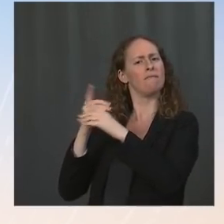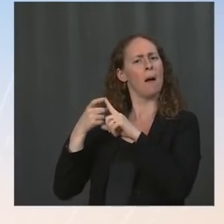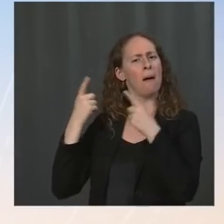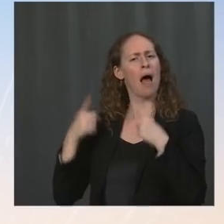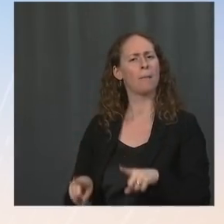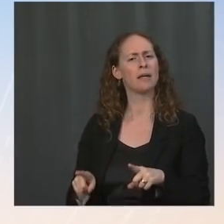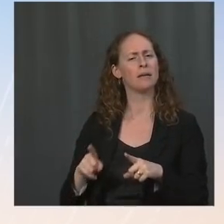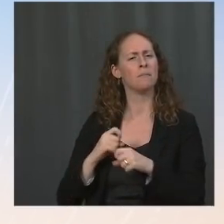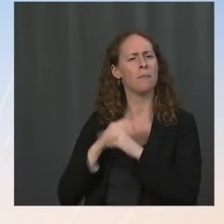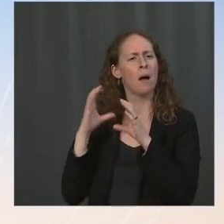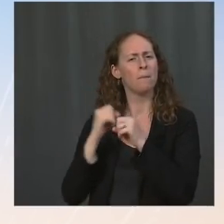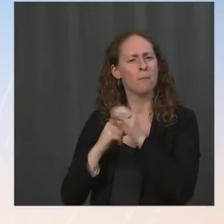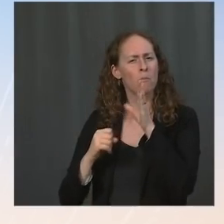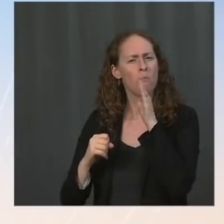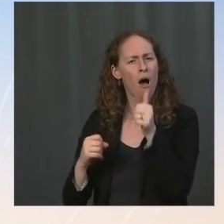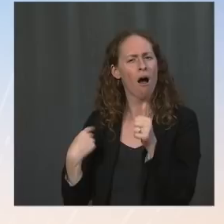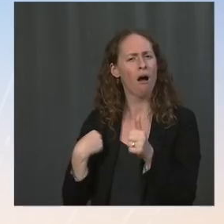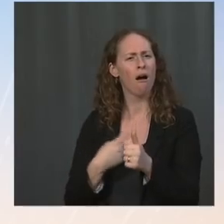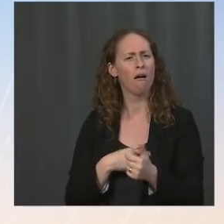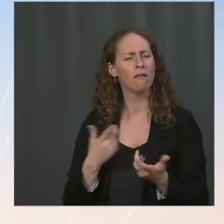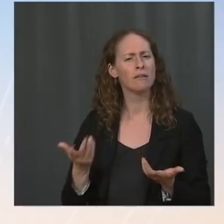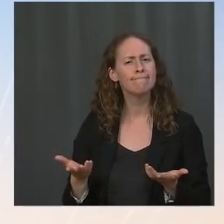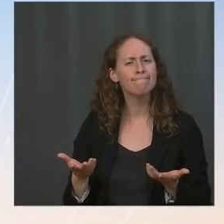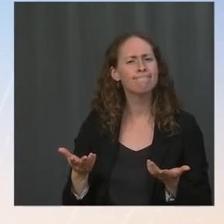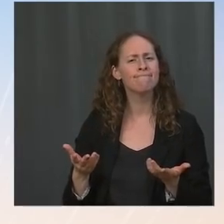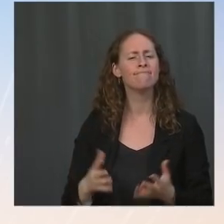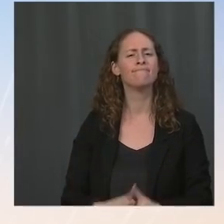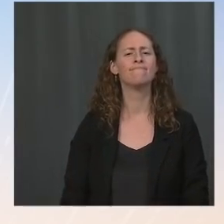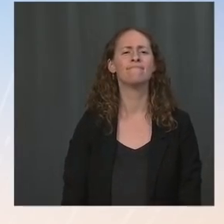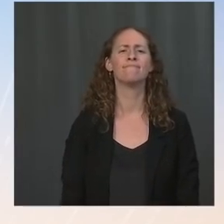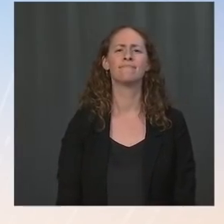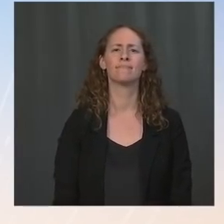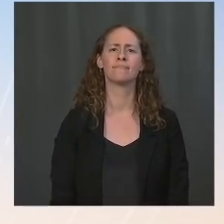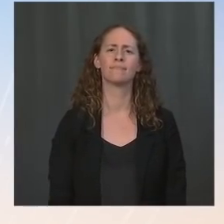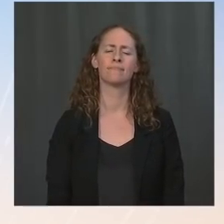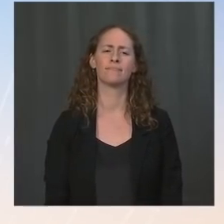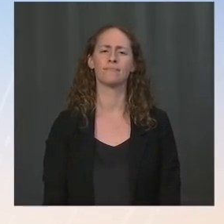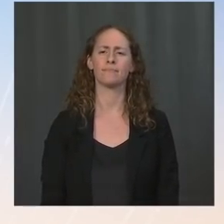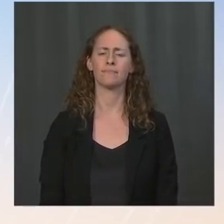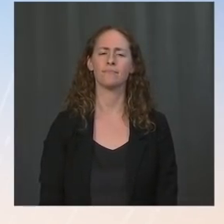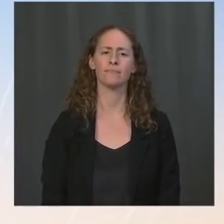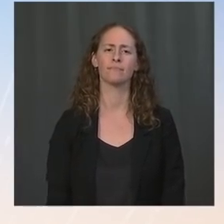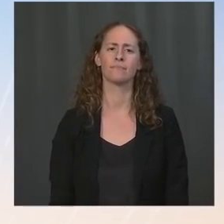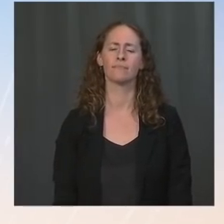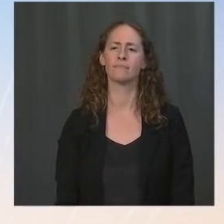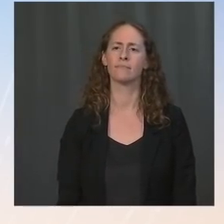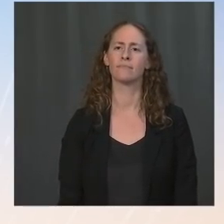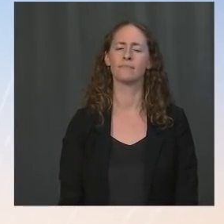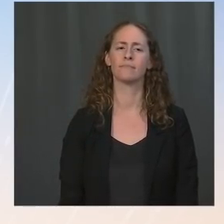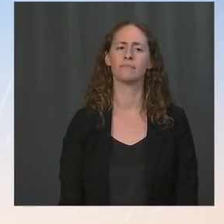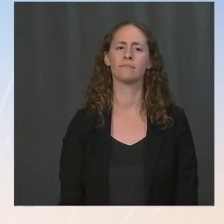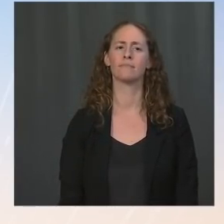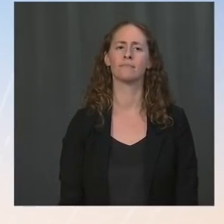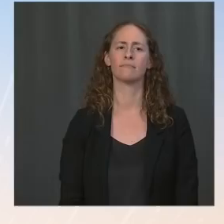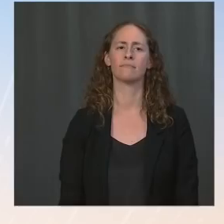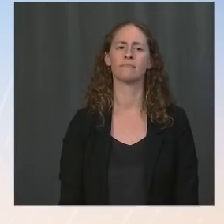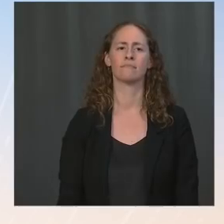And then, part of that is: Because we now are, you know, hearing reports of how these are being carried out -- one of the drones had to fly eight hours, I think, from UAE --